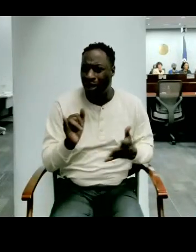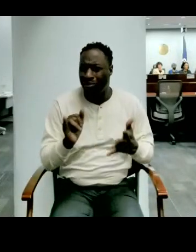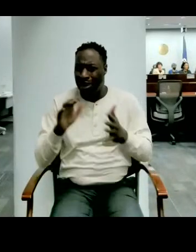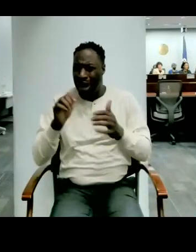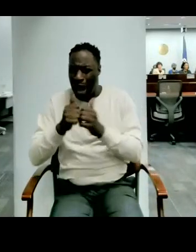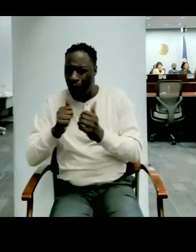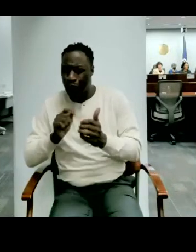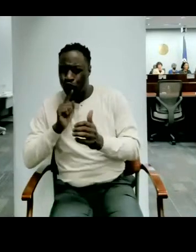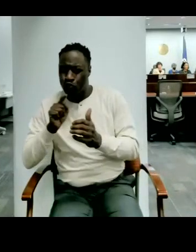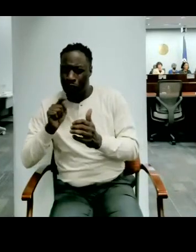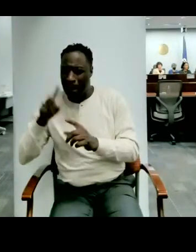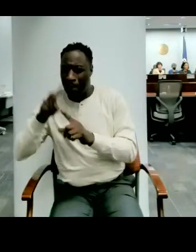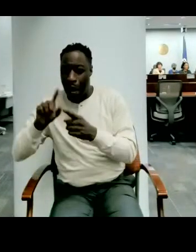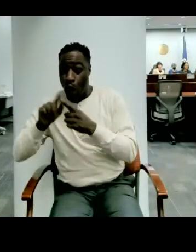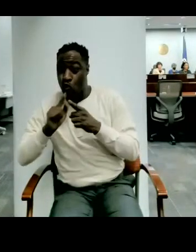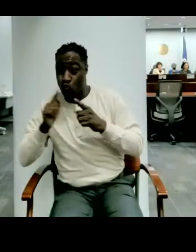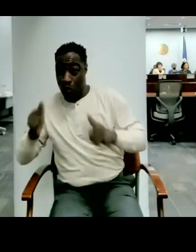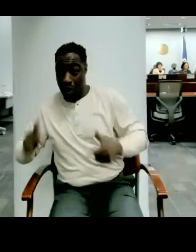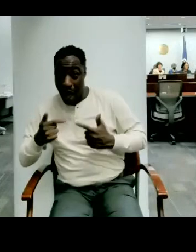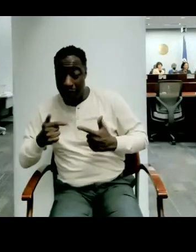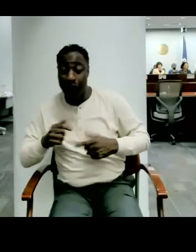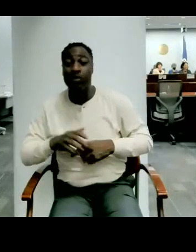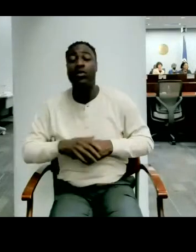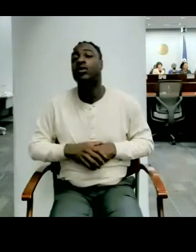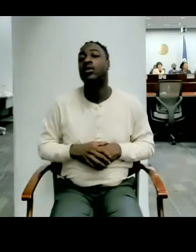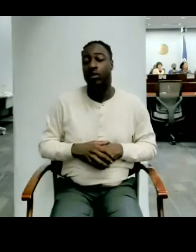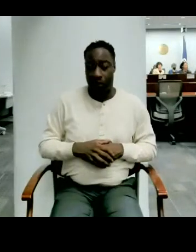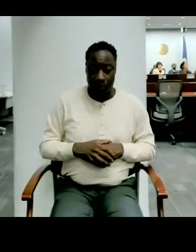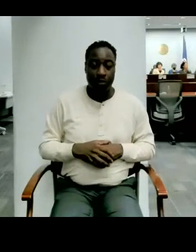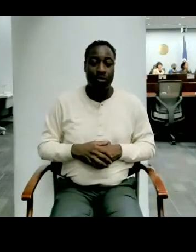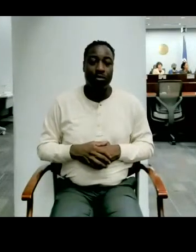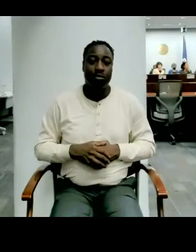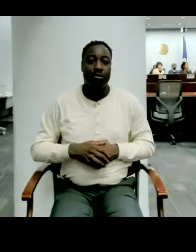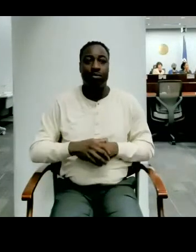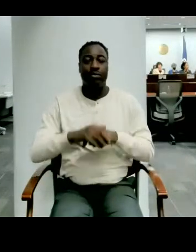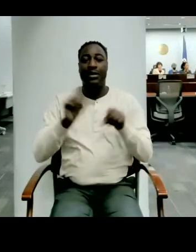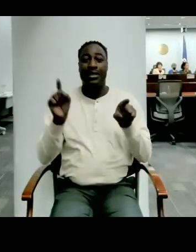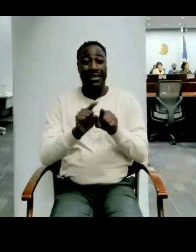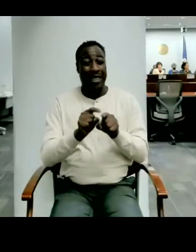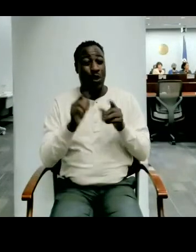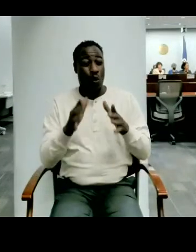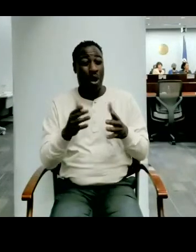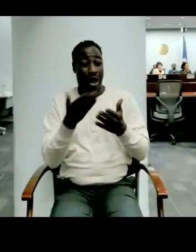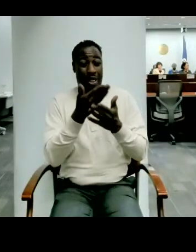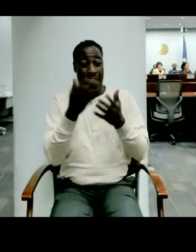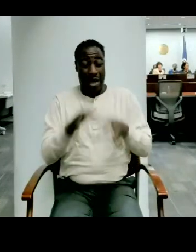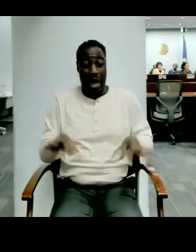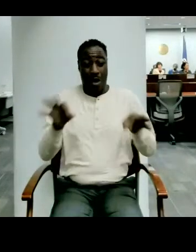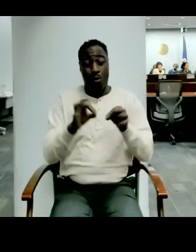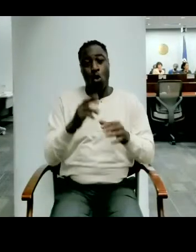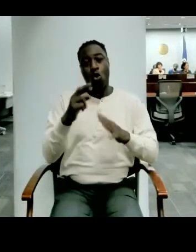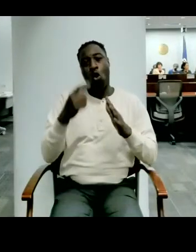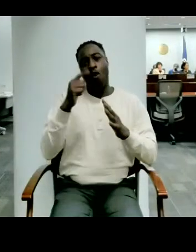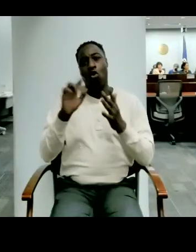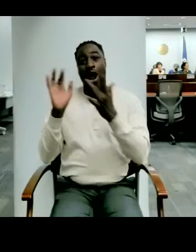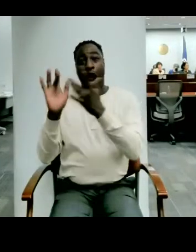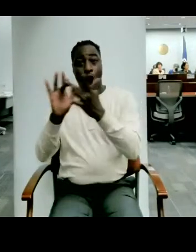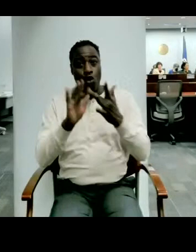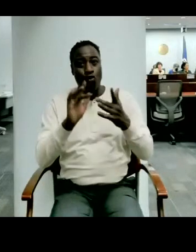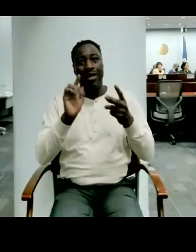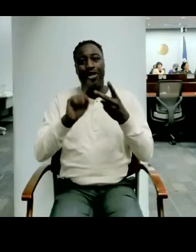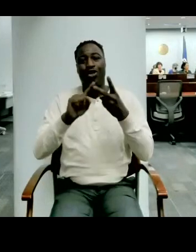Um, similarly um I think that there is an important role for outreach, education, guidance